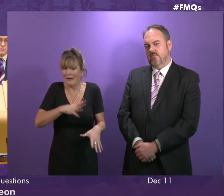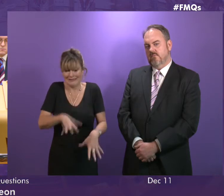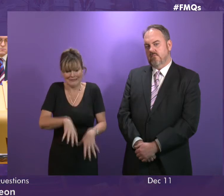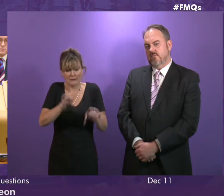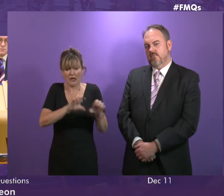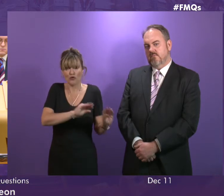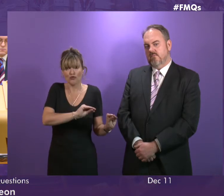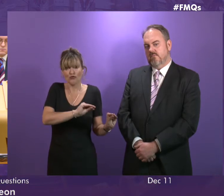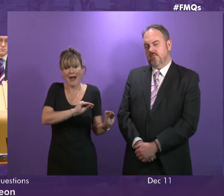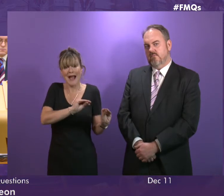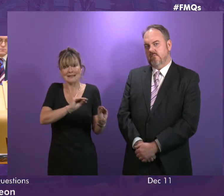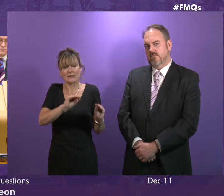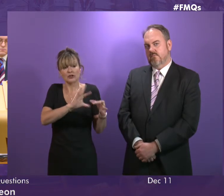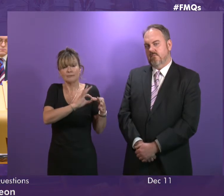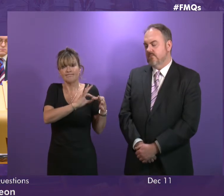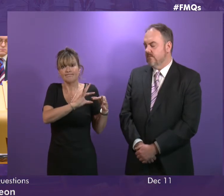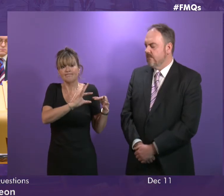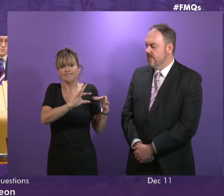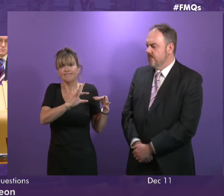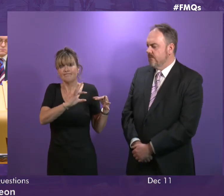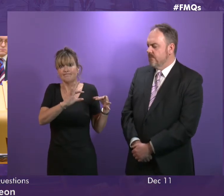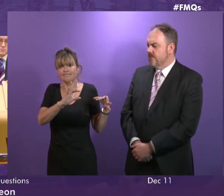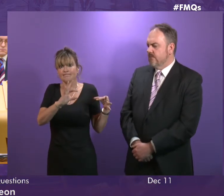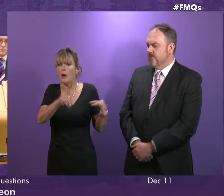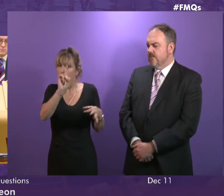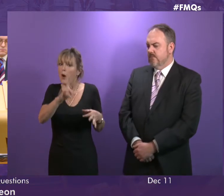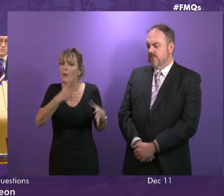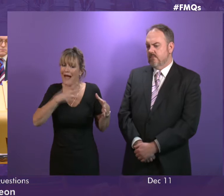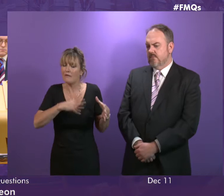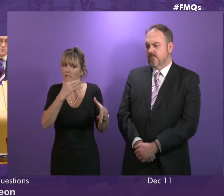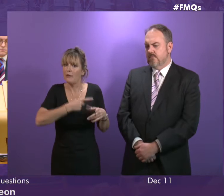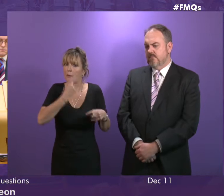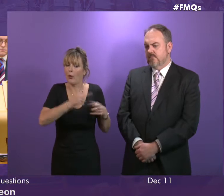accelerate, but we must make sure that it happens in a way that satisfies two things.